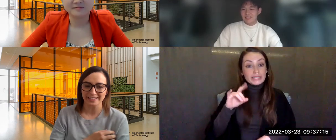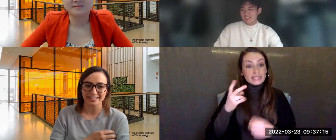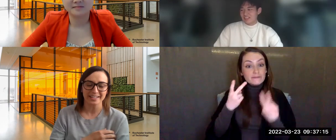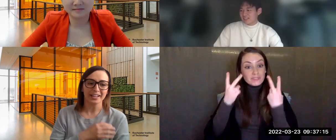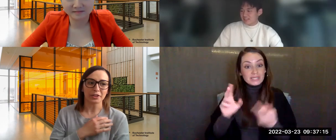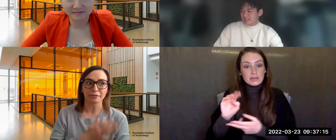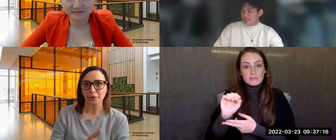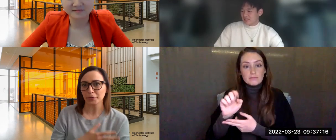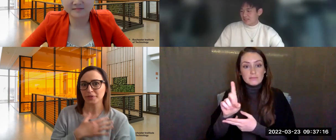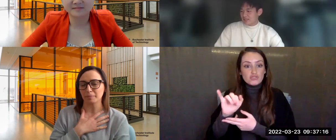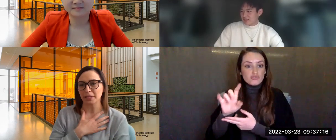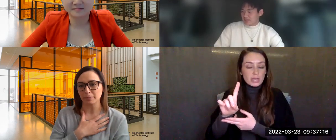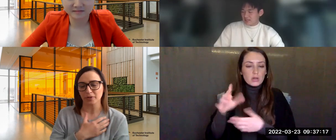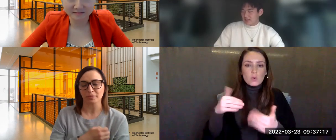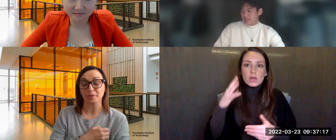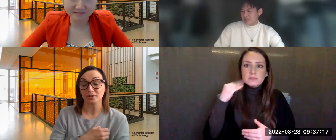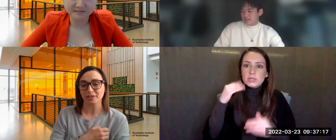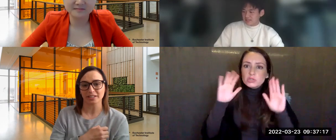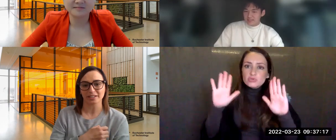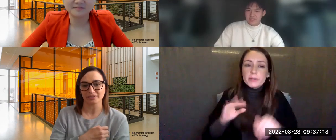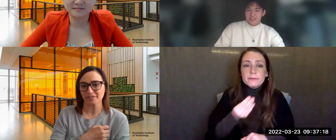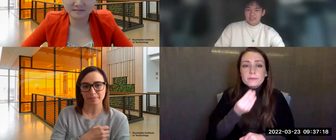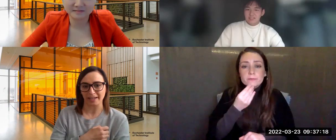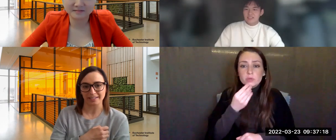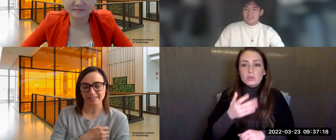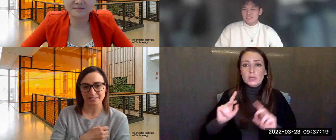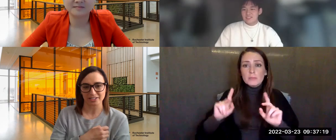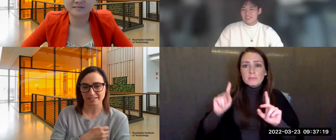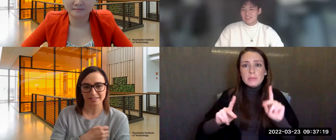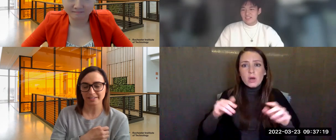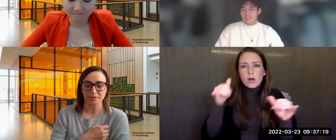The food, the people, the beauty of Spain is just. It was just Wow!